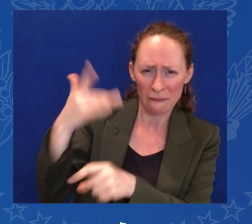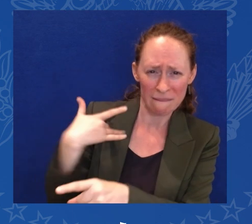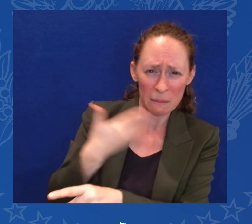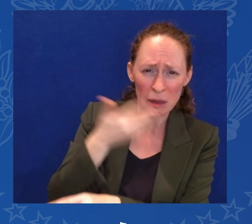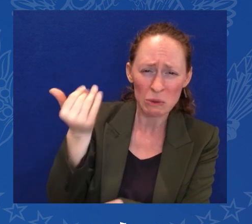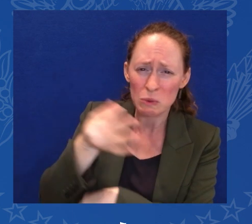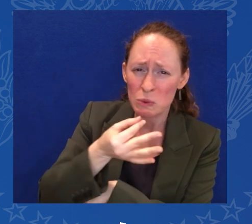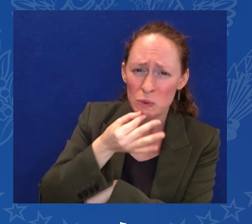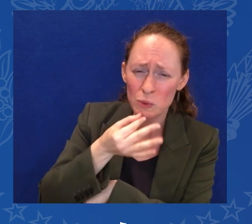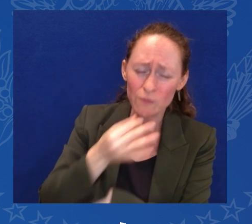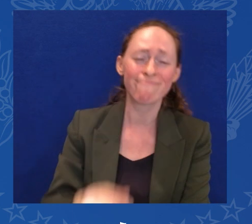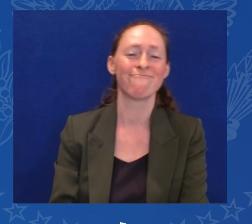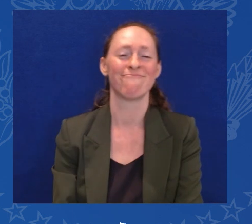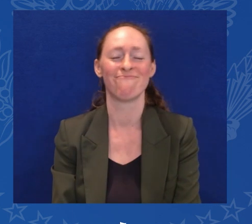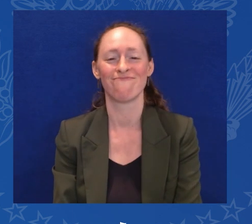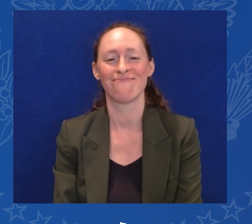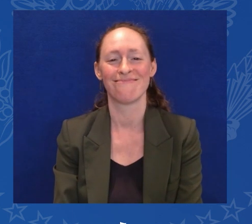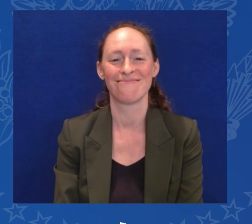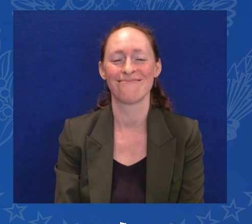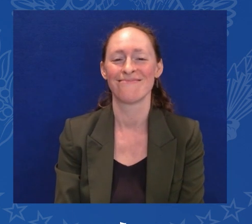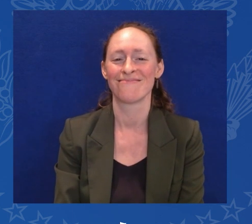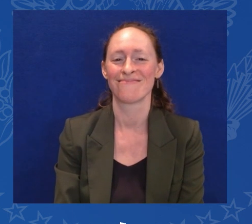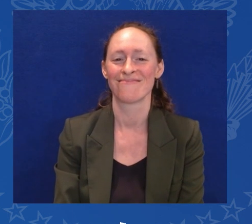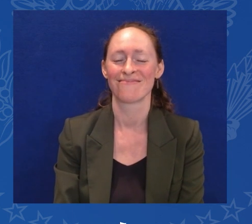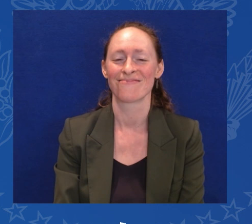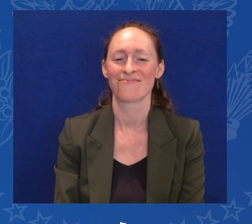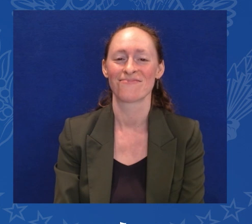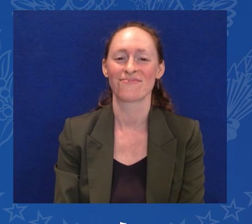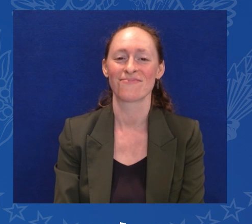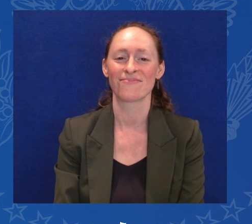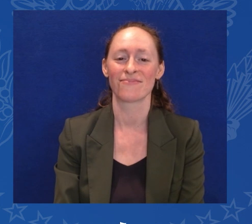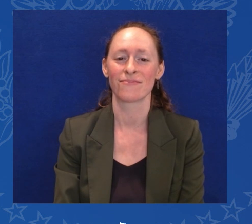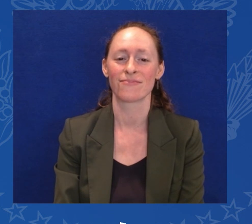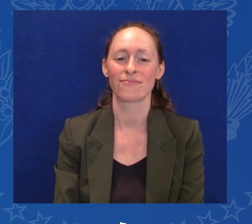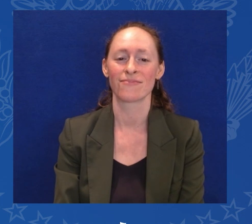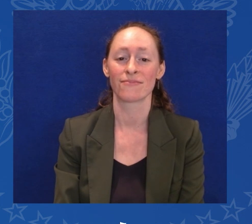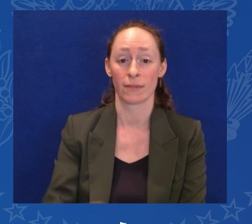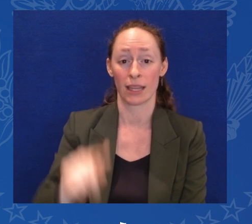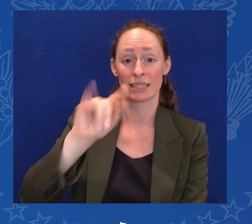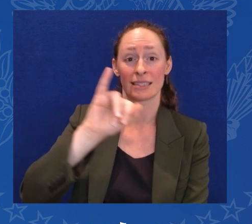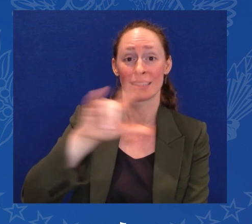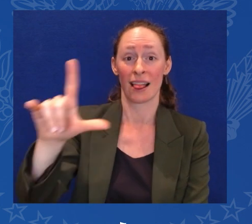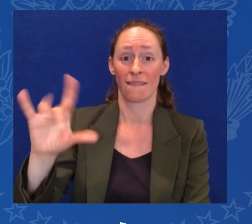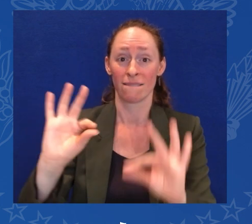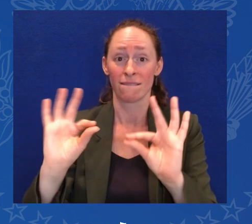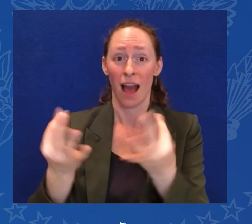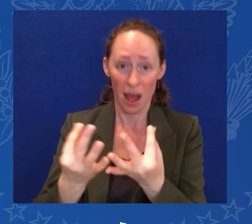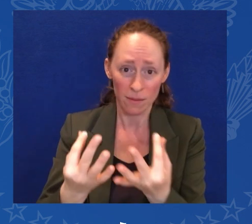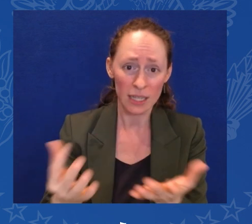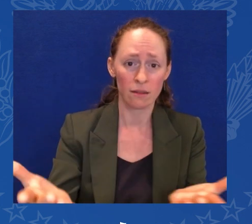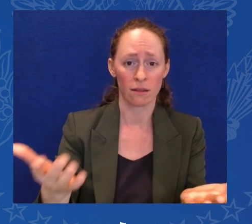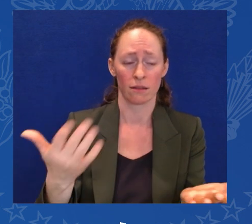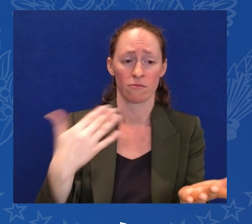To the Till family, it's an honor to be with you again. You know, when I was preparing these remarks, I --